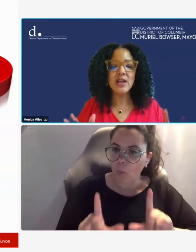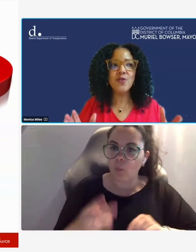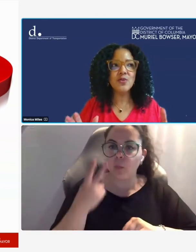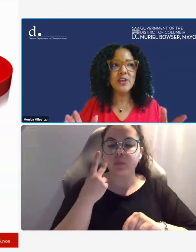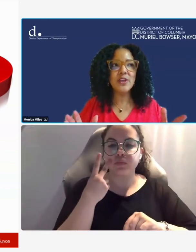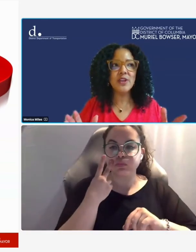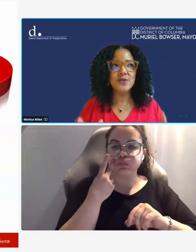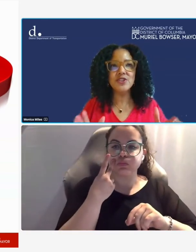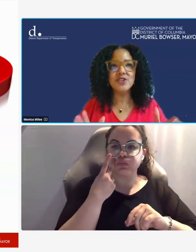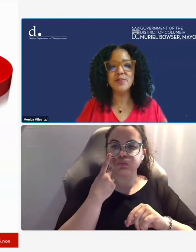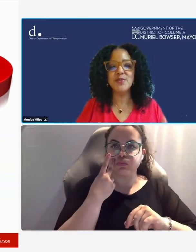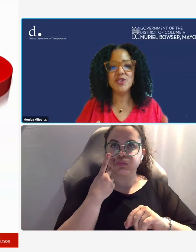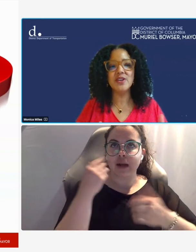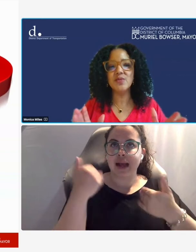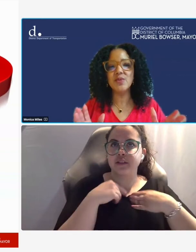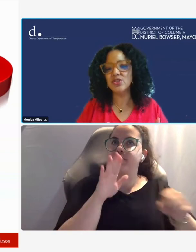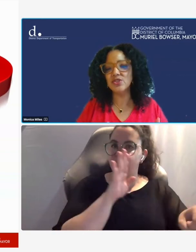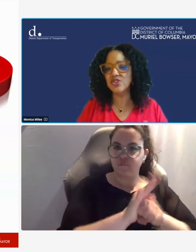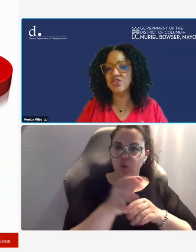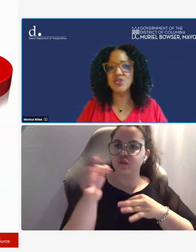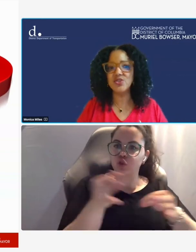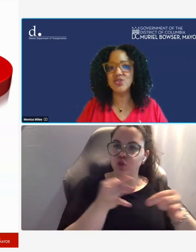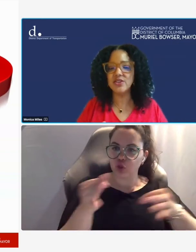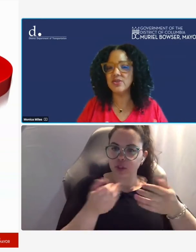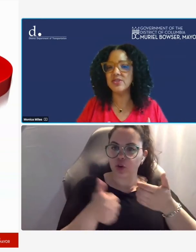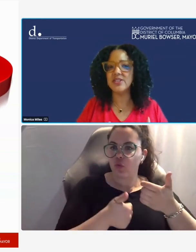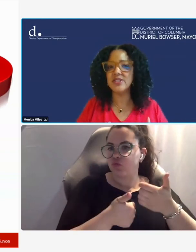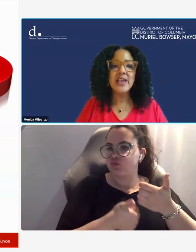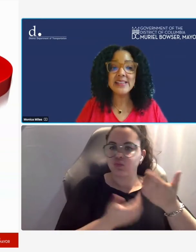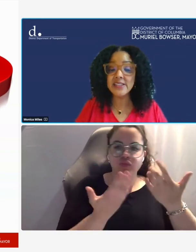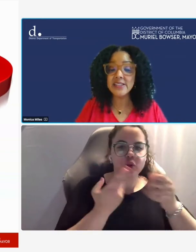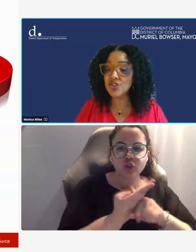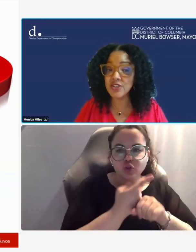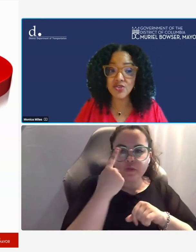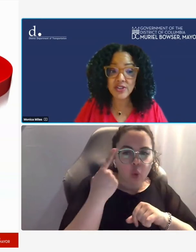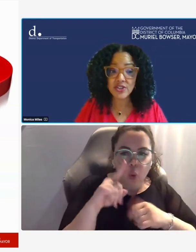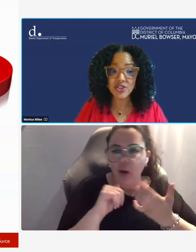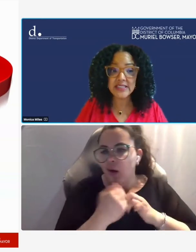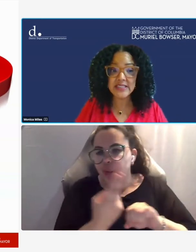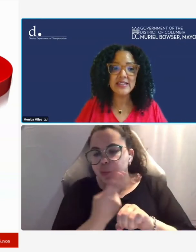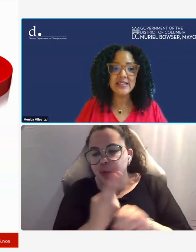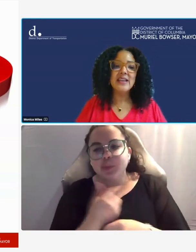full it has a full description of what the tool is used for how to use it it has an instructions link